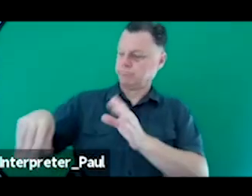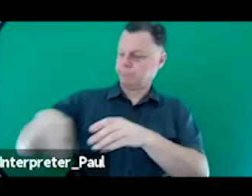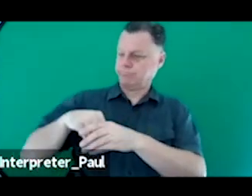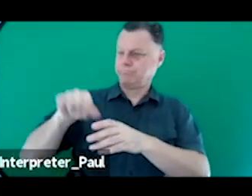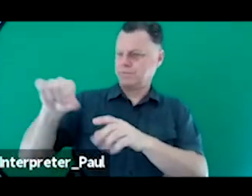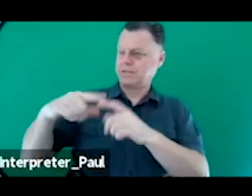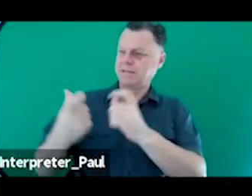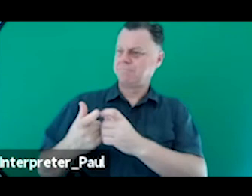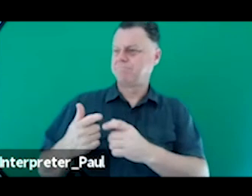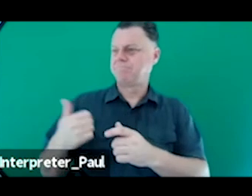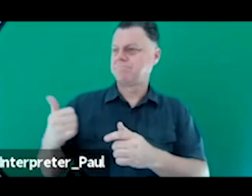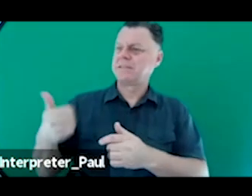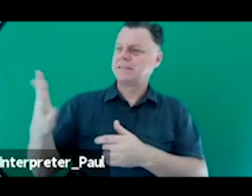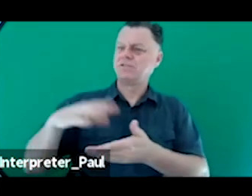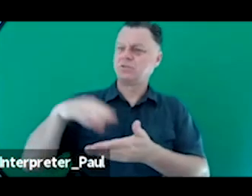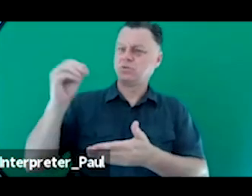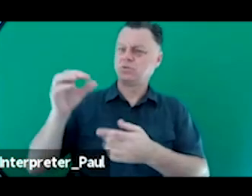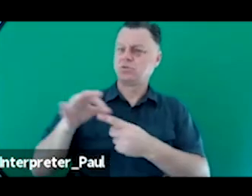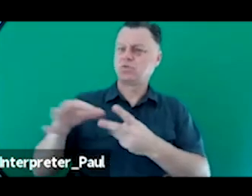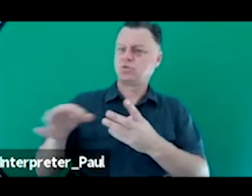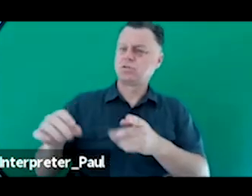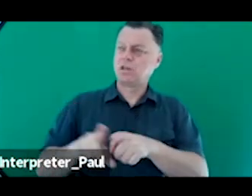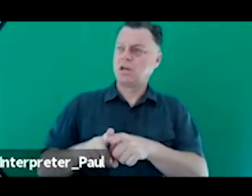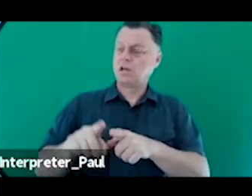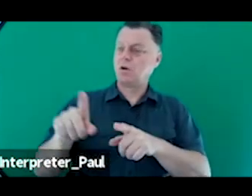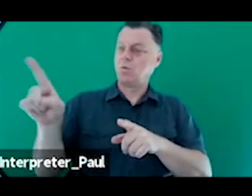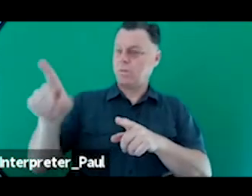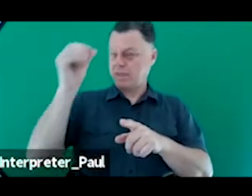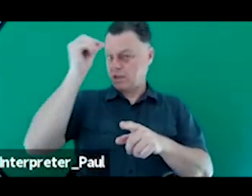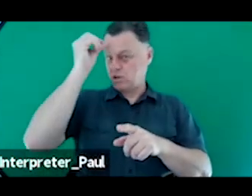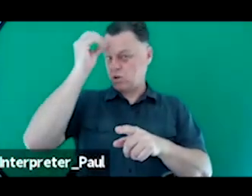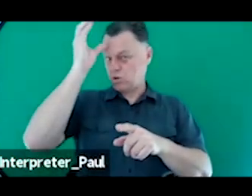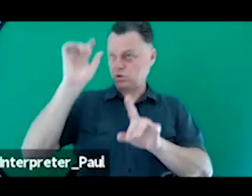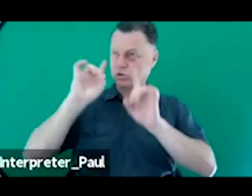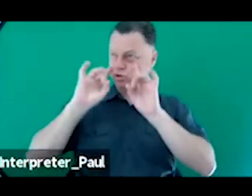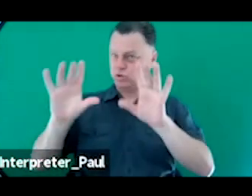give your students a choice about how they show what they know for this test, where I'm asking